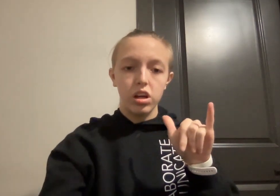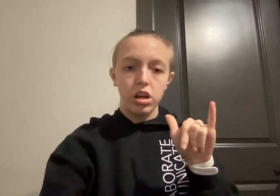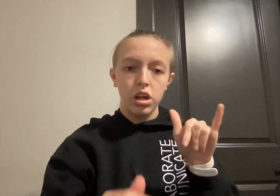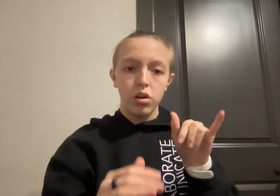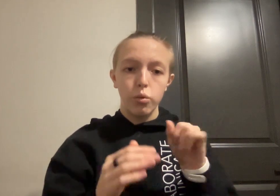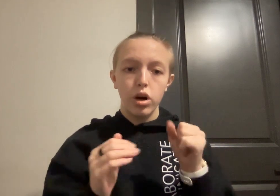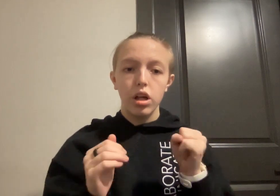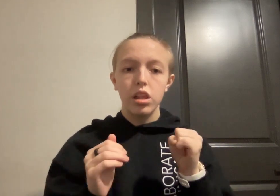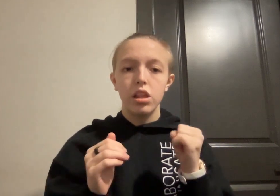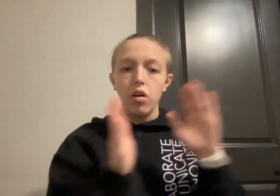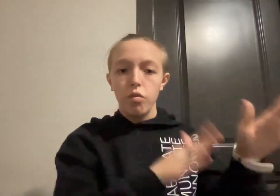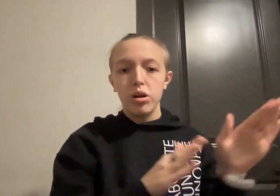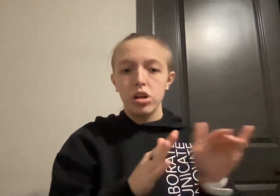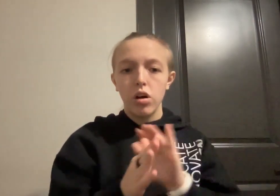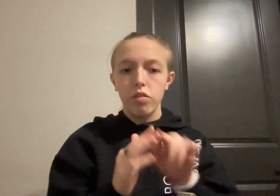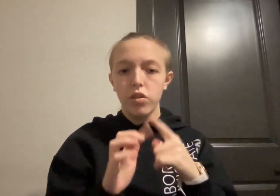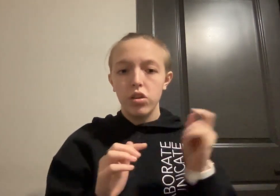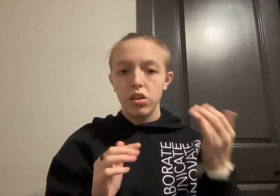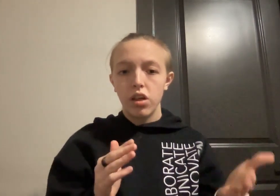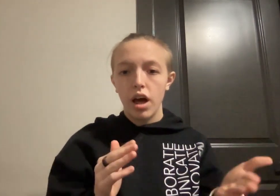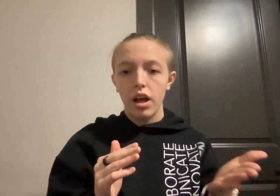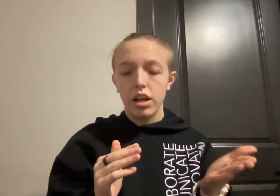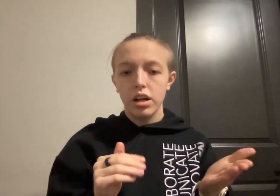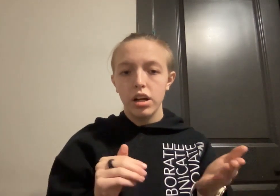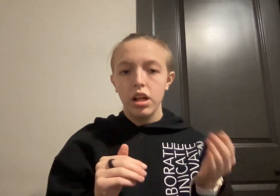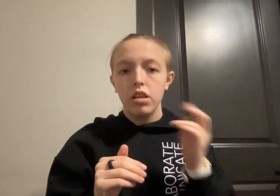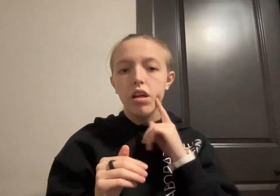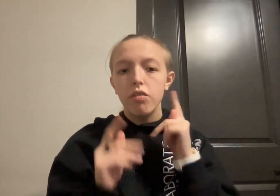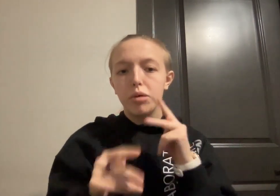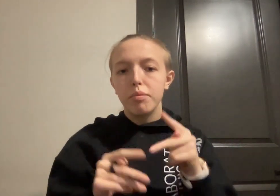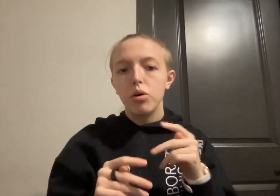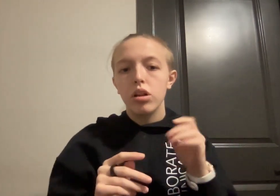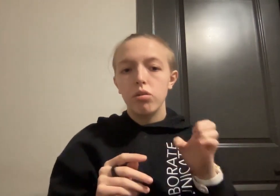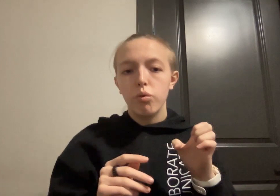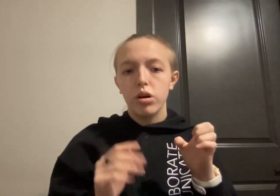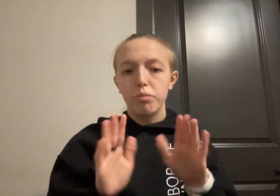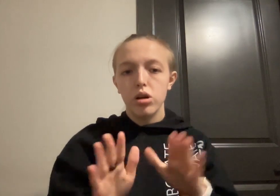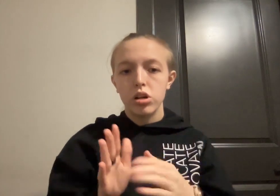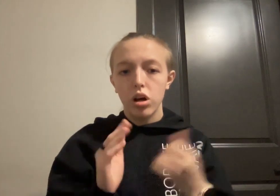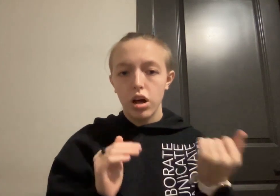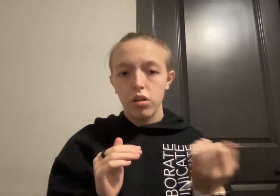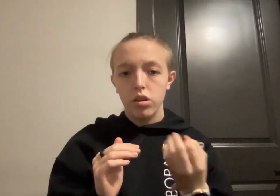be was pushed off to the side. Deaf people were pushed out